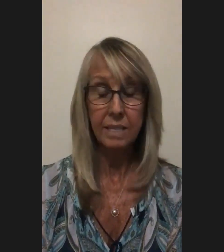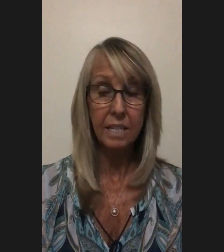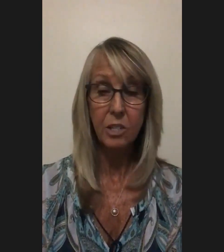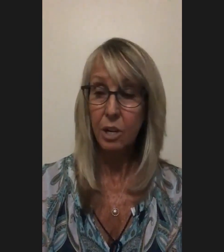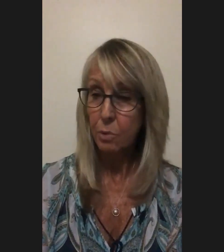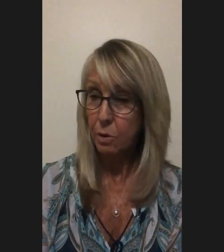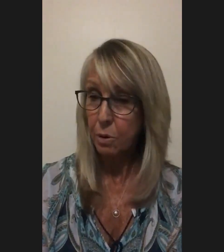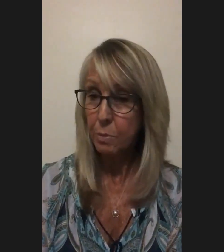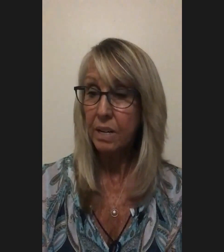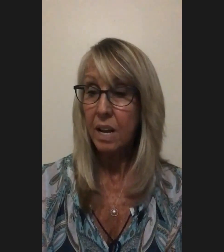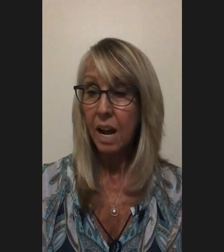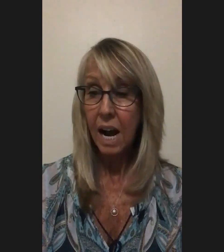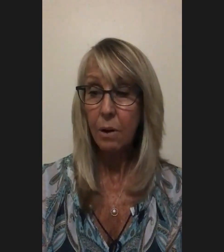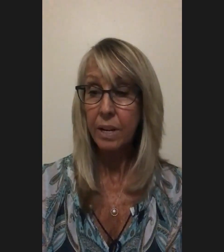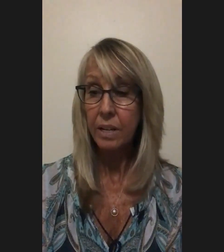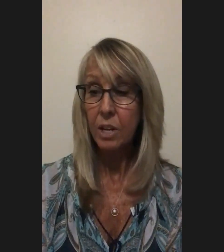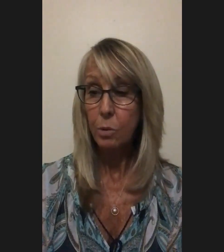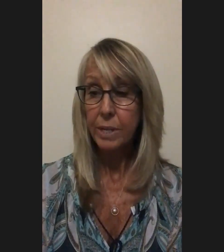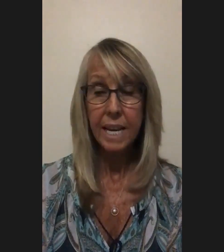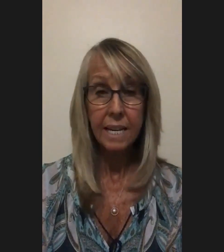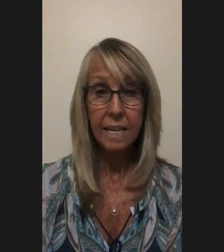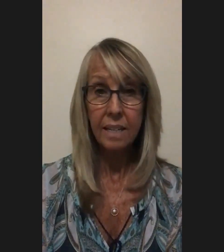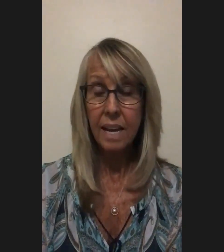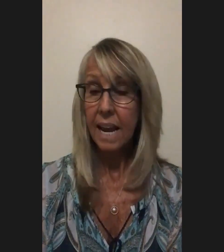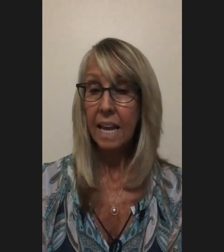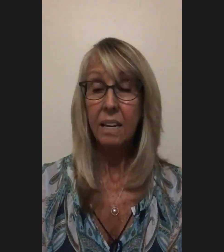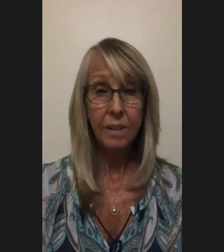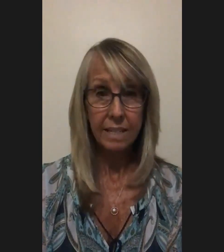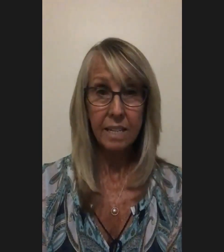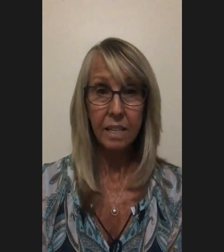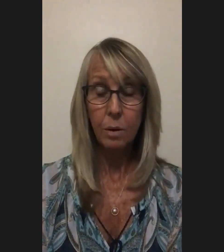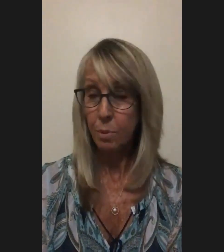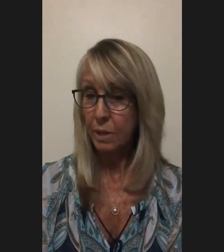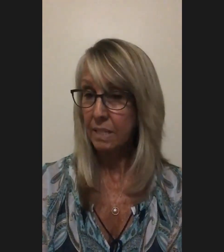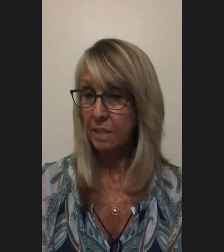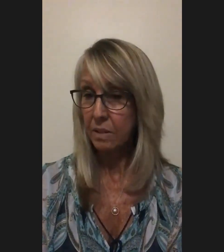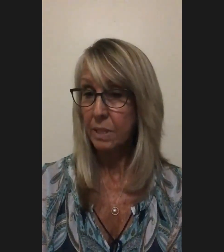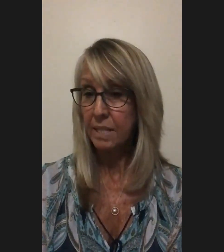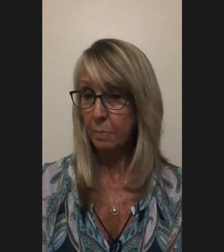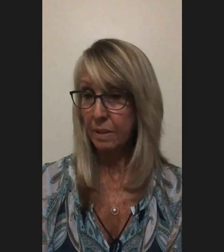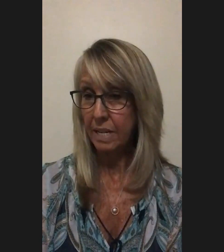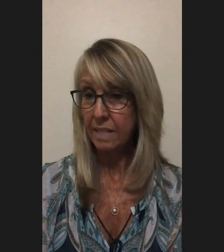sections on recruitment, hiring, retaining and advancing employees with